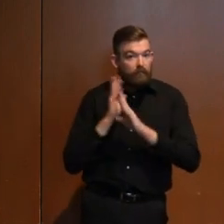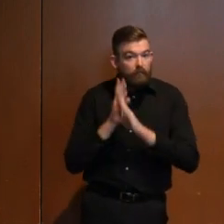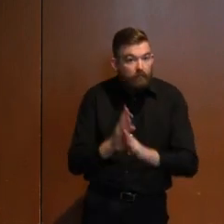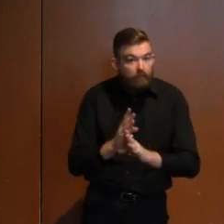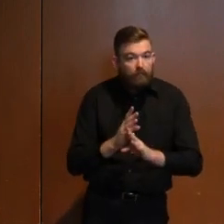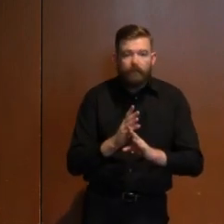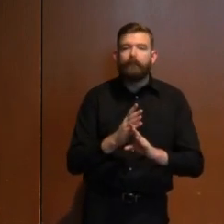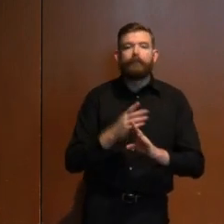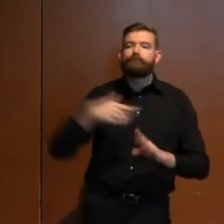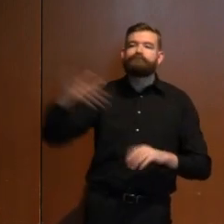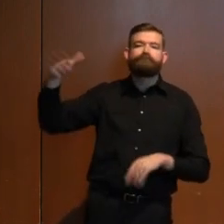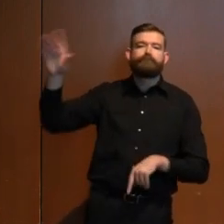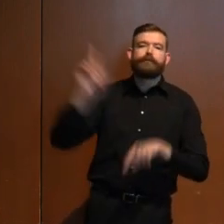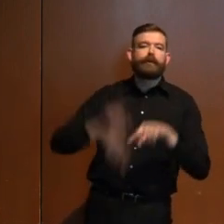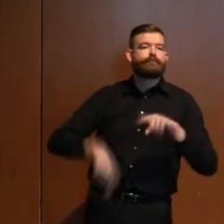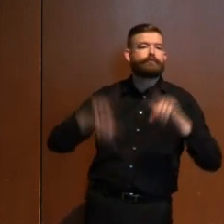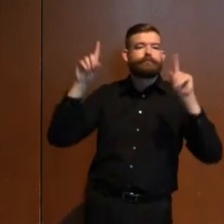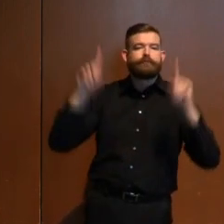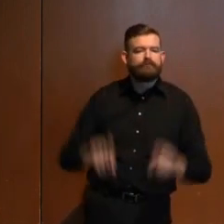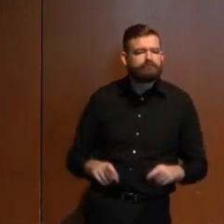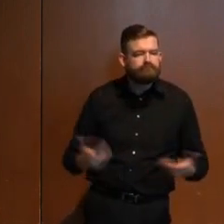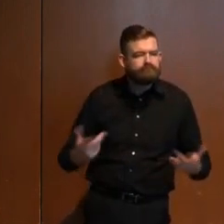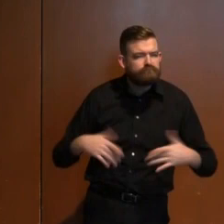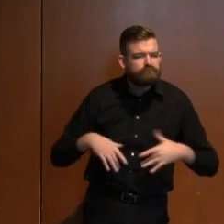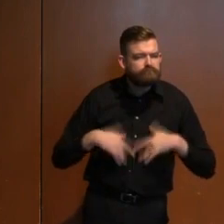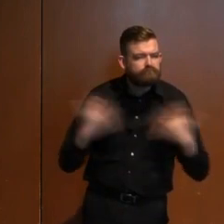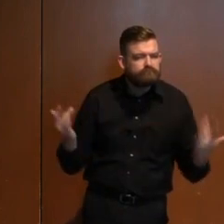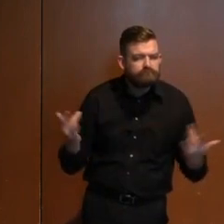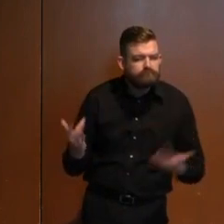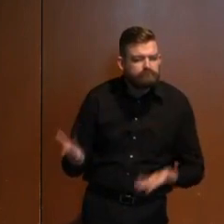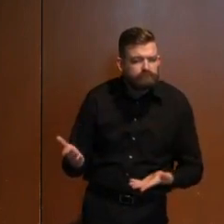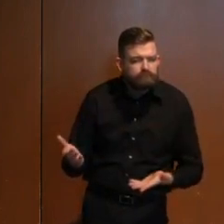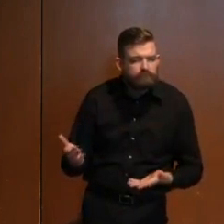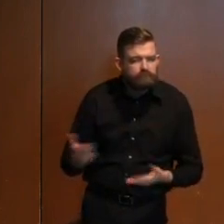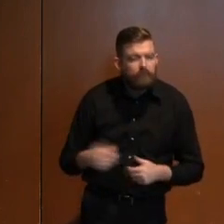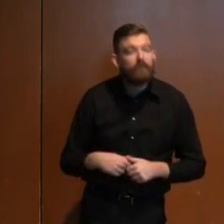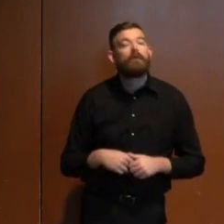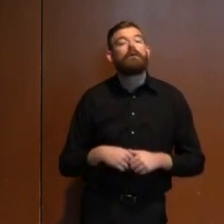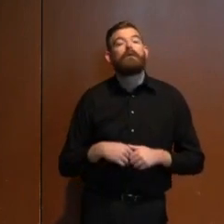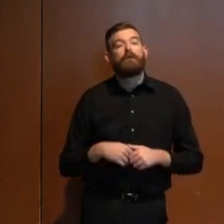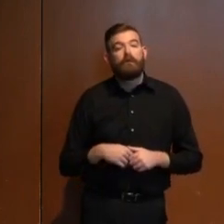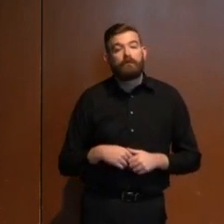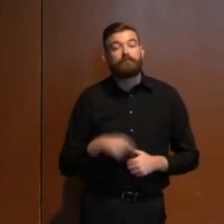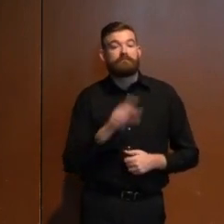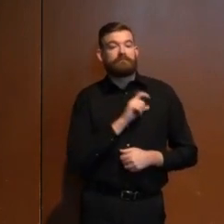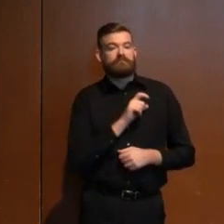WE'VE HEARD FROM A LOT OF FOLKS OF STORIES OF PEOPLE WHO ARE